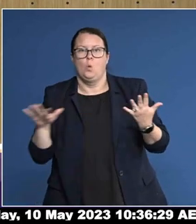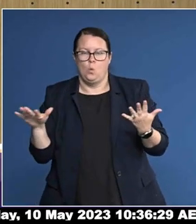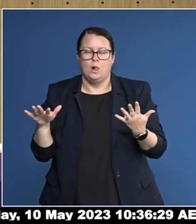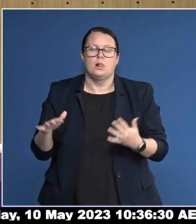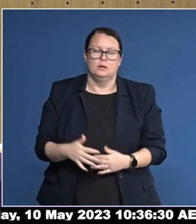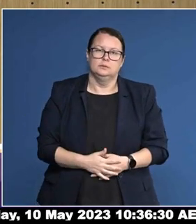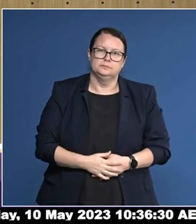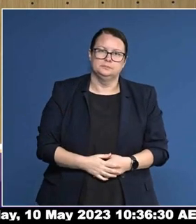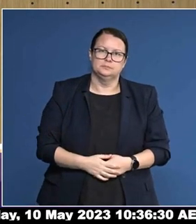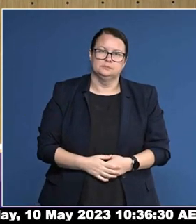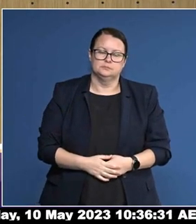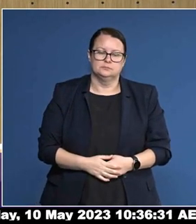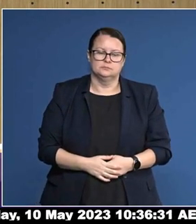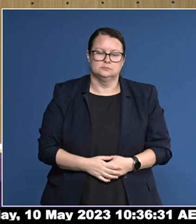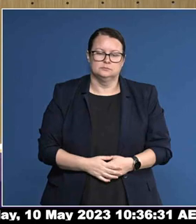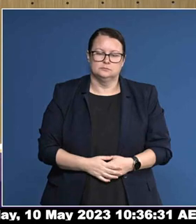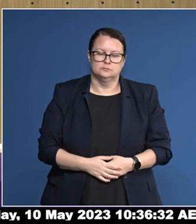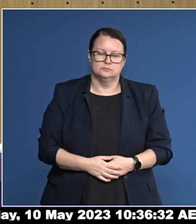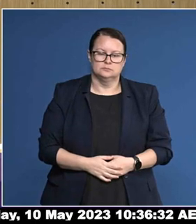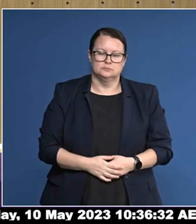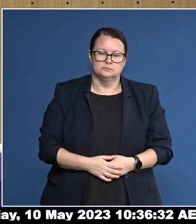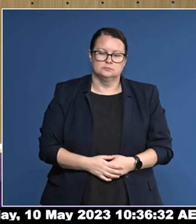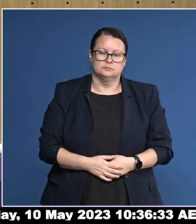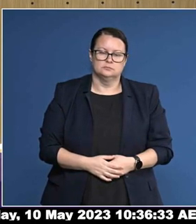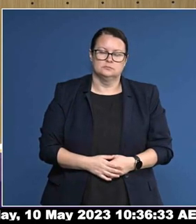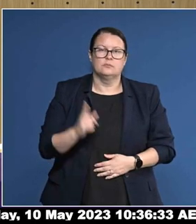What about those First Nations students with disability?